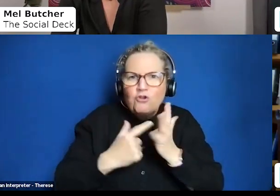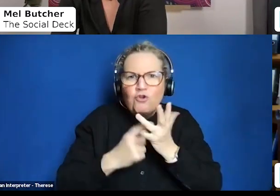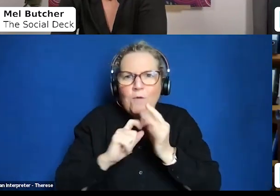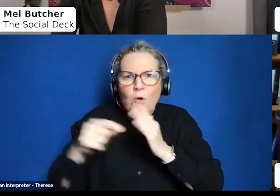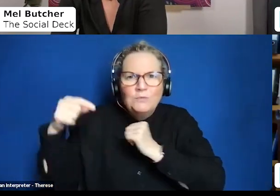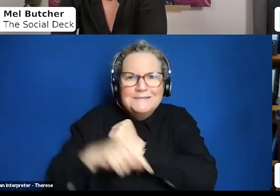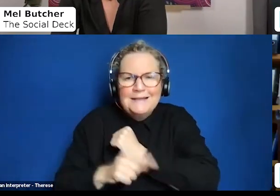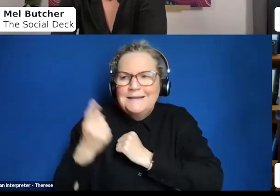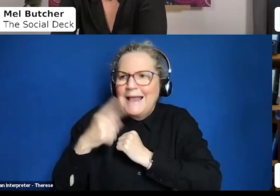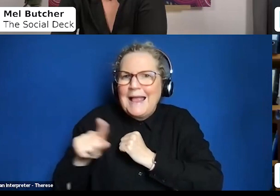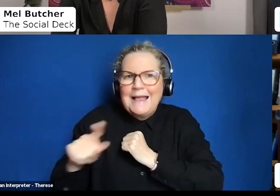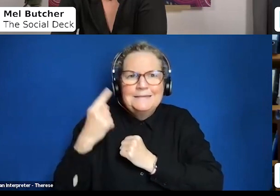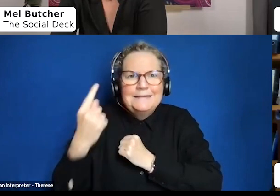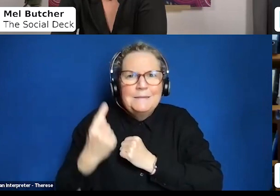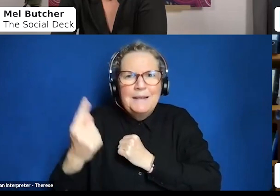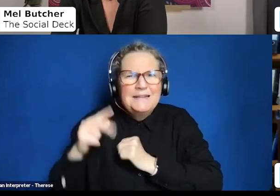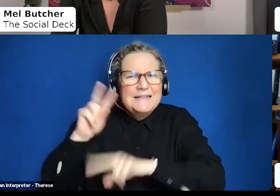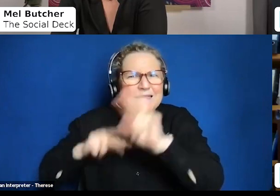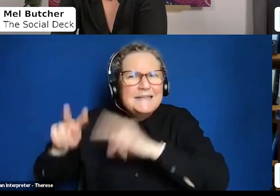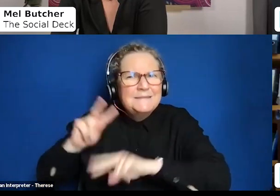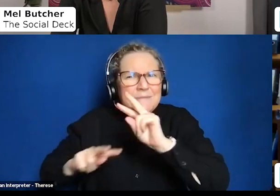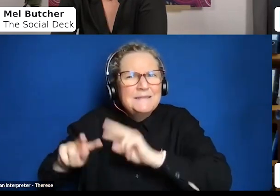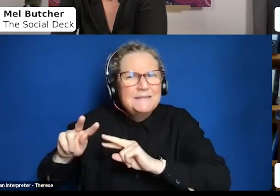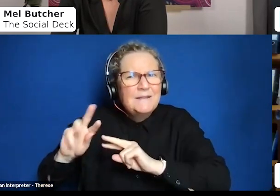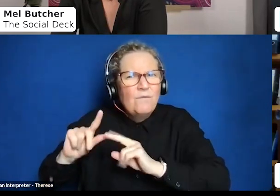independent assessments for the, for the NDIS.